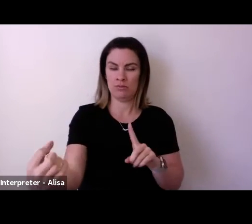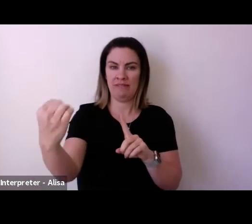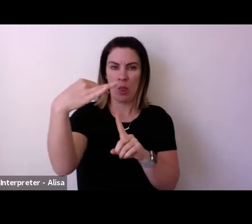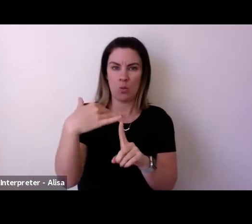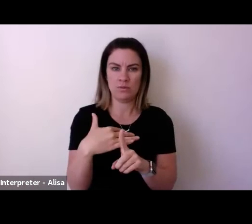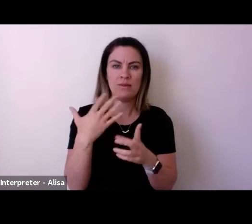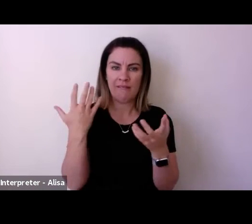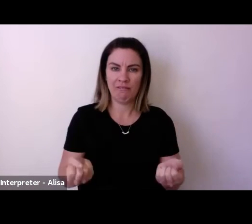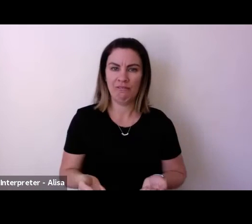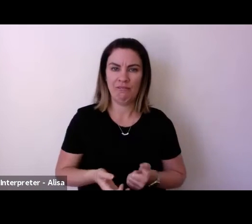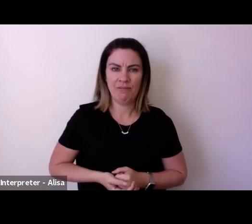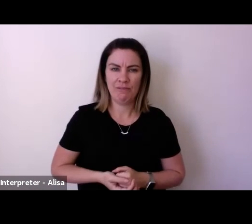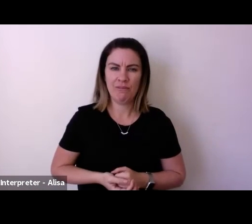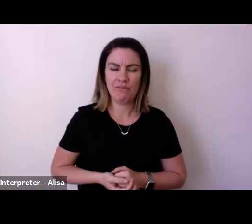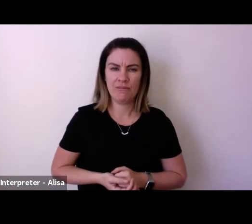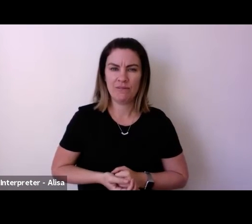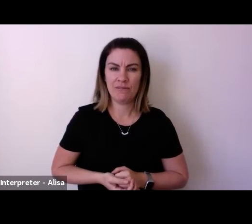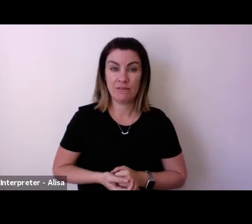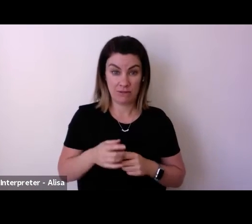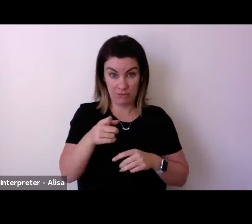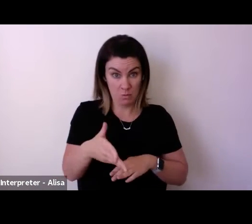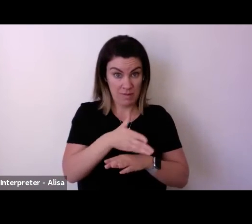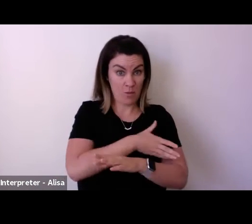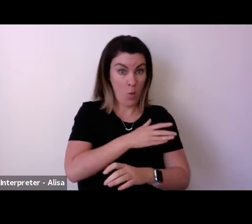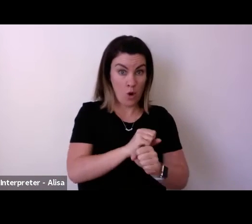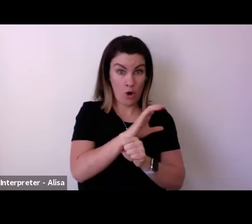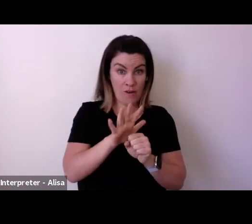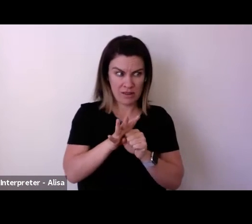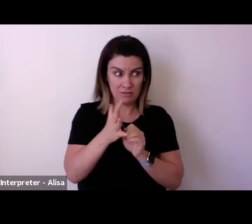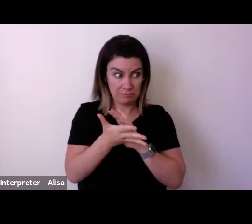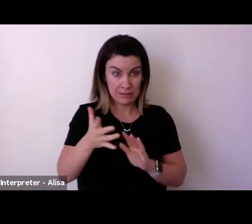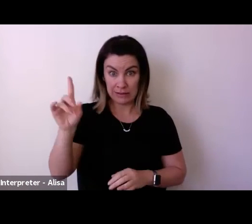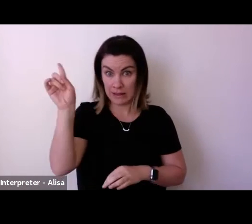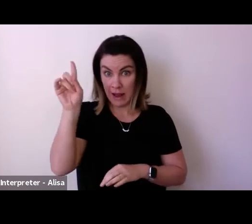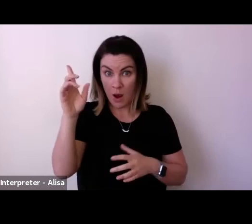If that was before covid, what now?